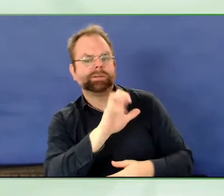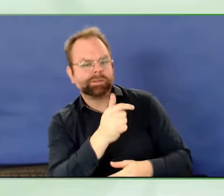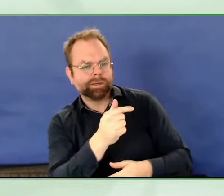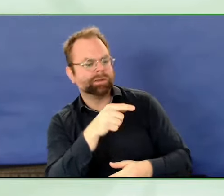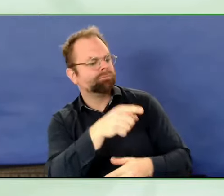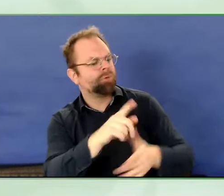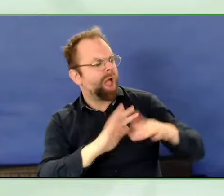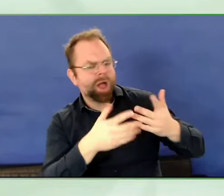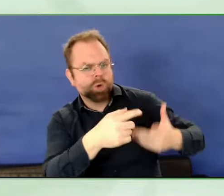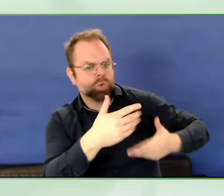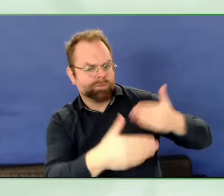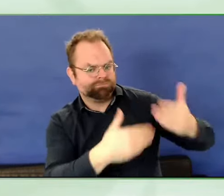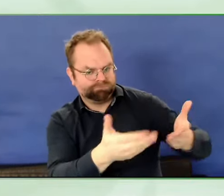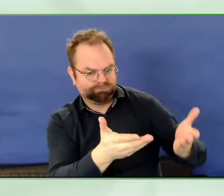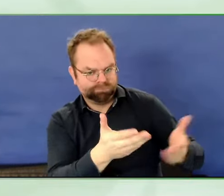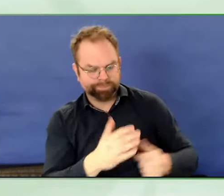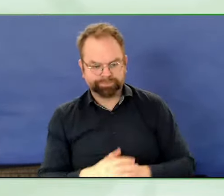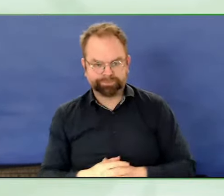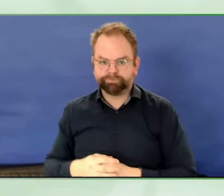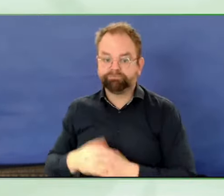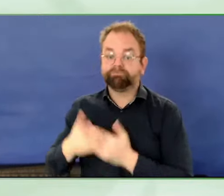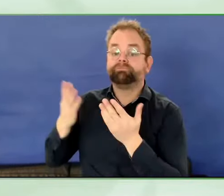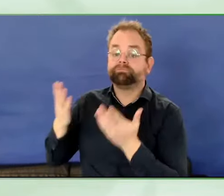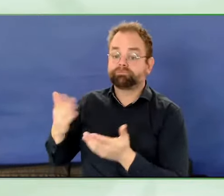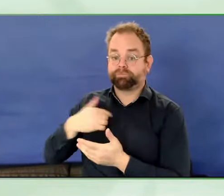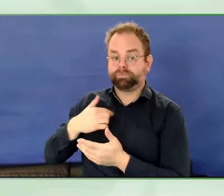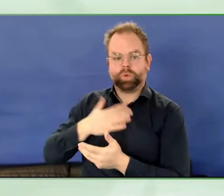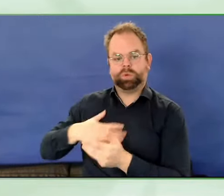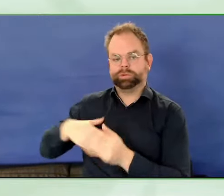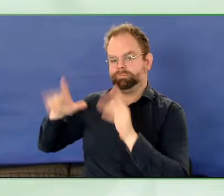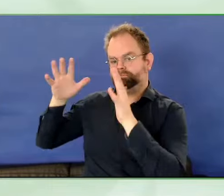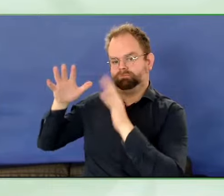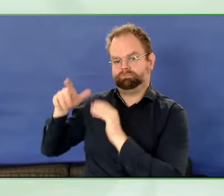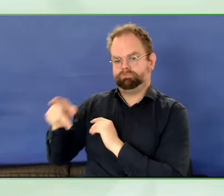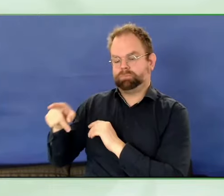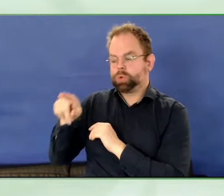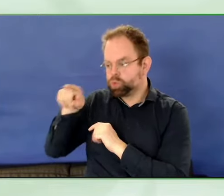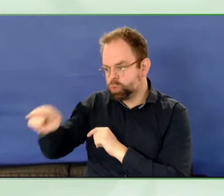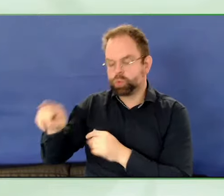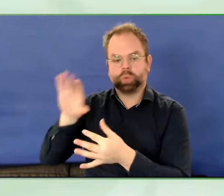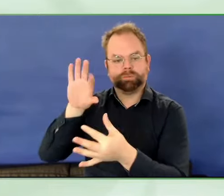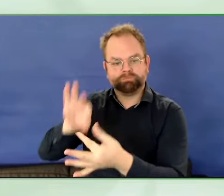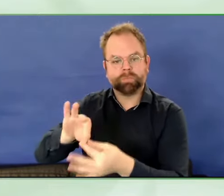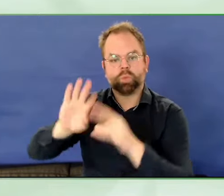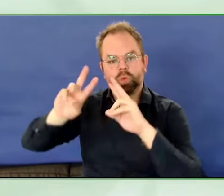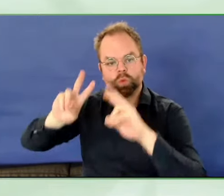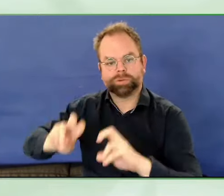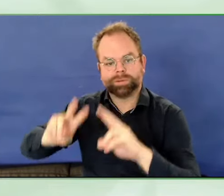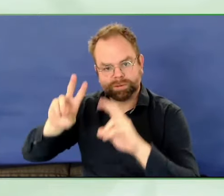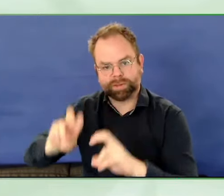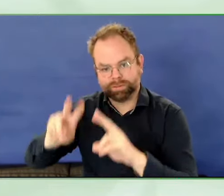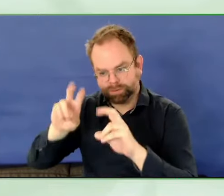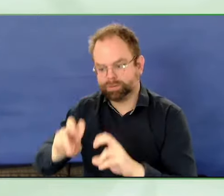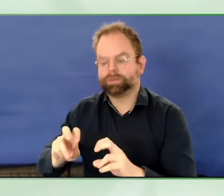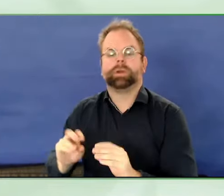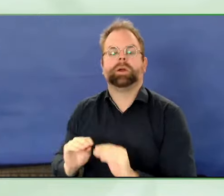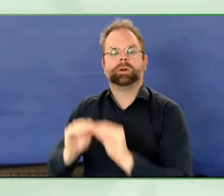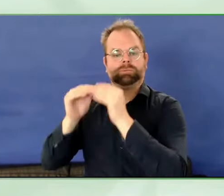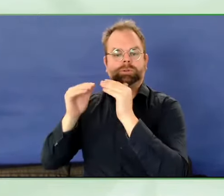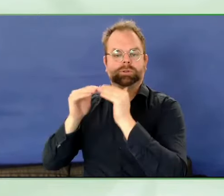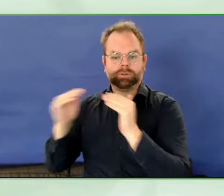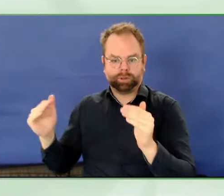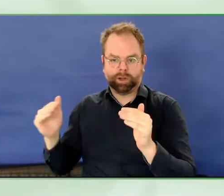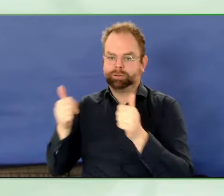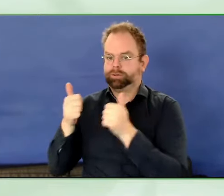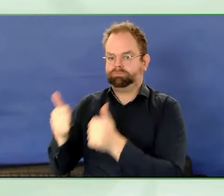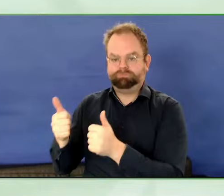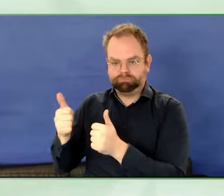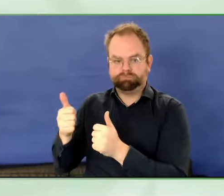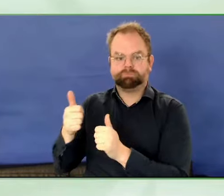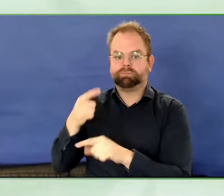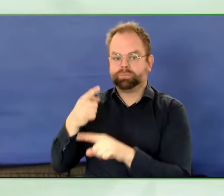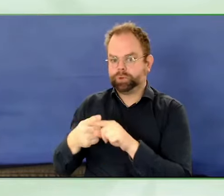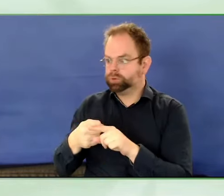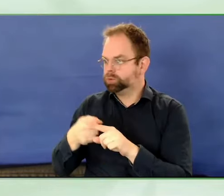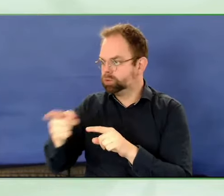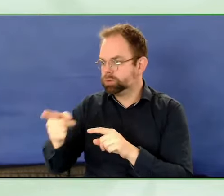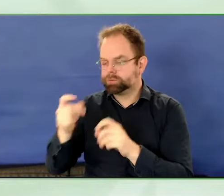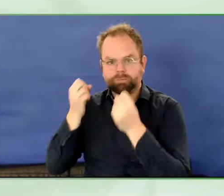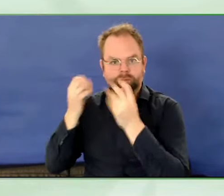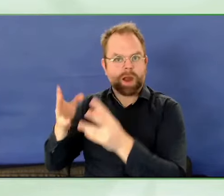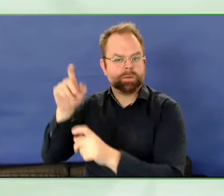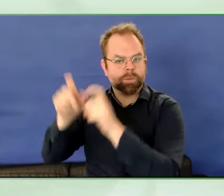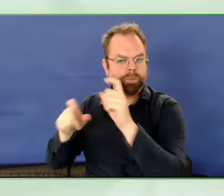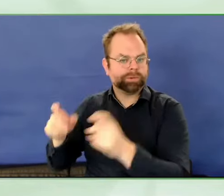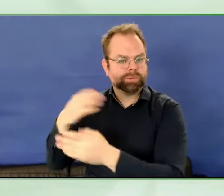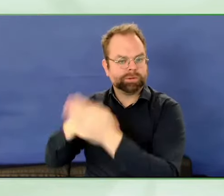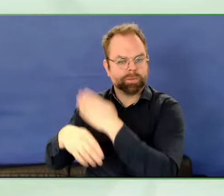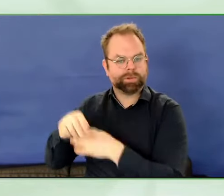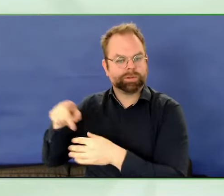As the vice chairperson of the accessibility systems technical committee I can share some